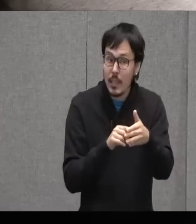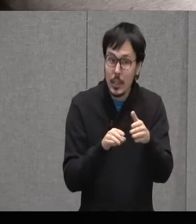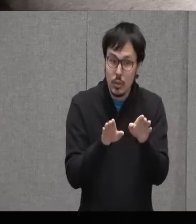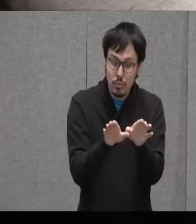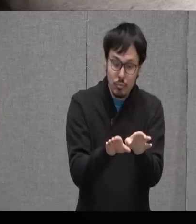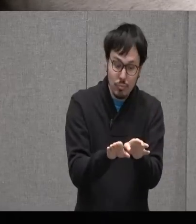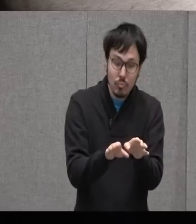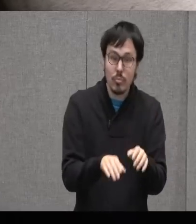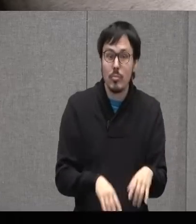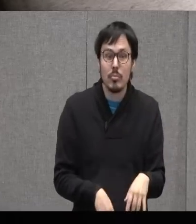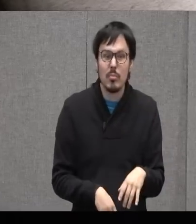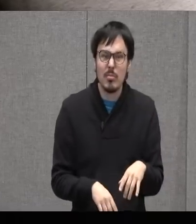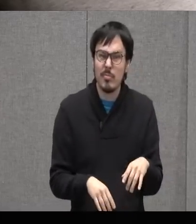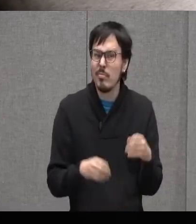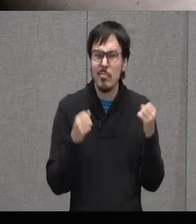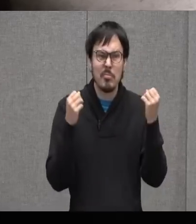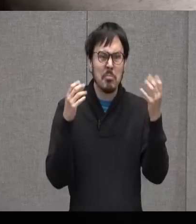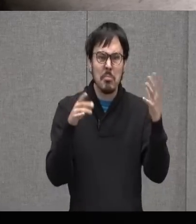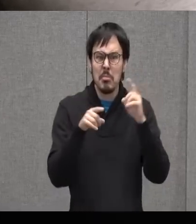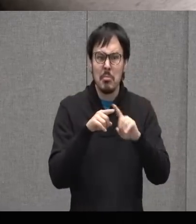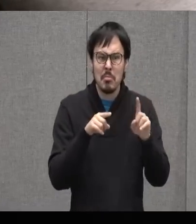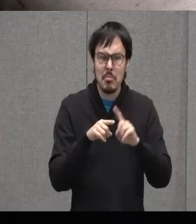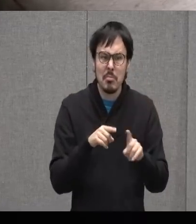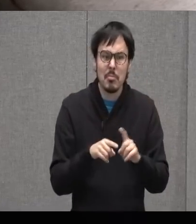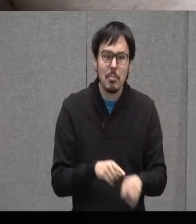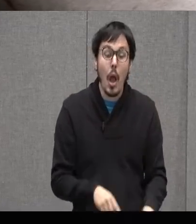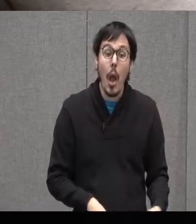All the great ways that math is all around us and I never even thought of.